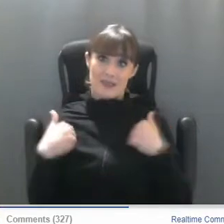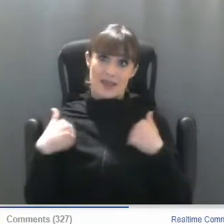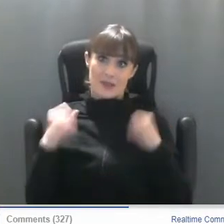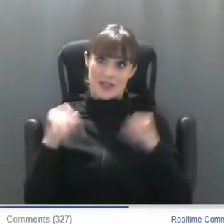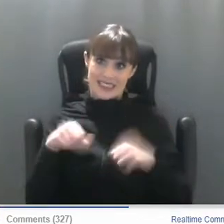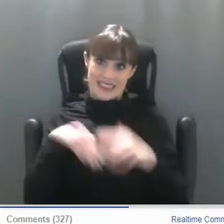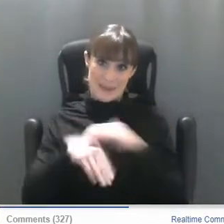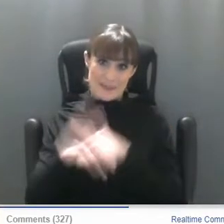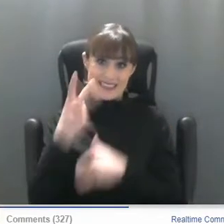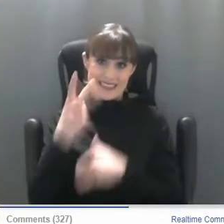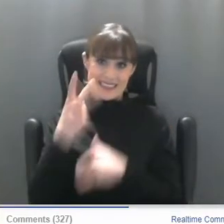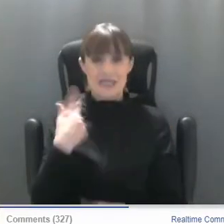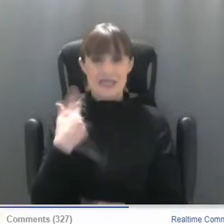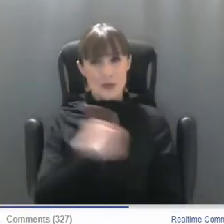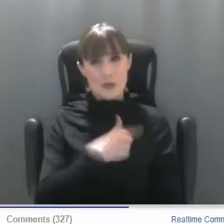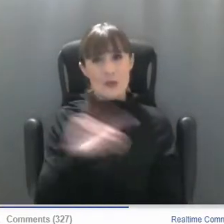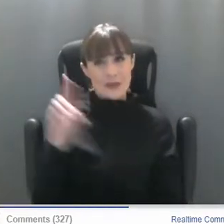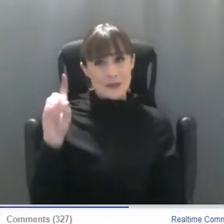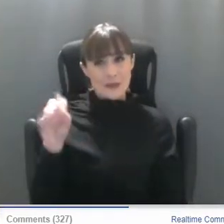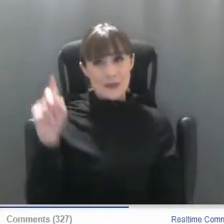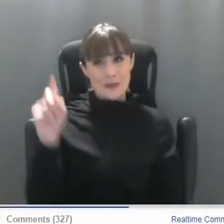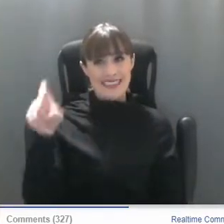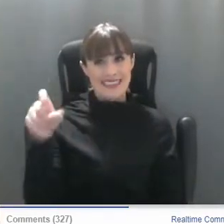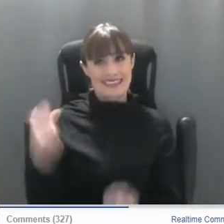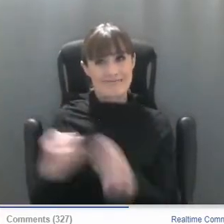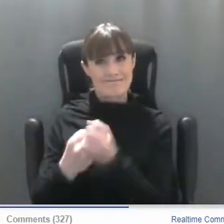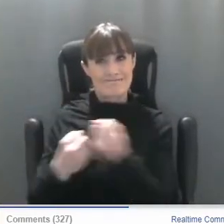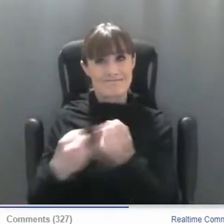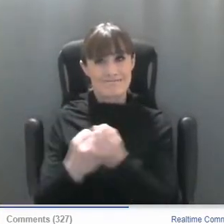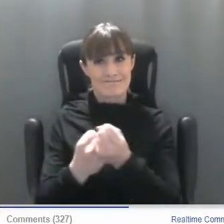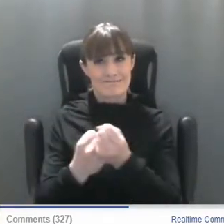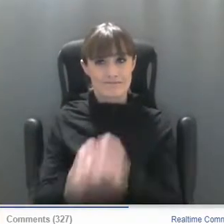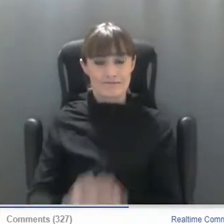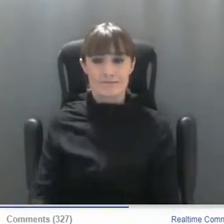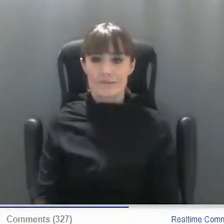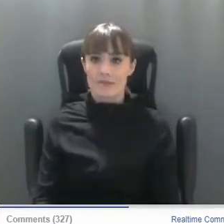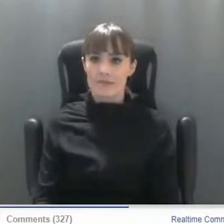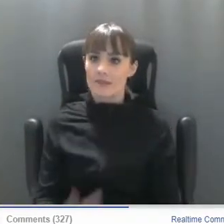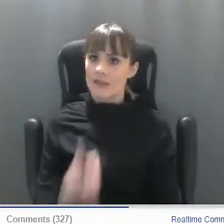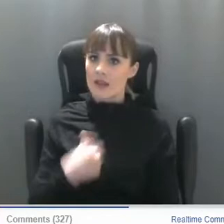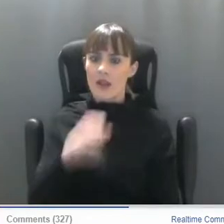Jessica, thank you. I like this new- the new Facebook emoji, by the way.